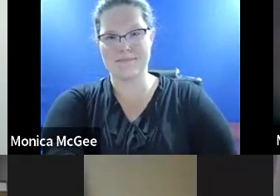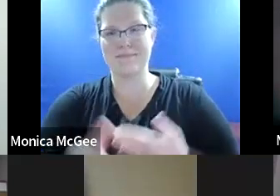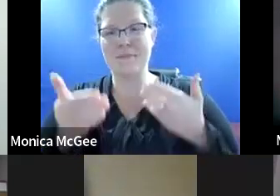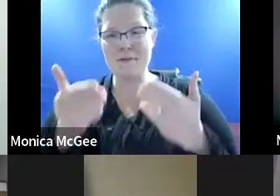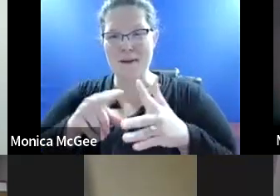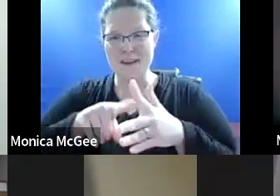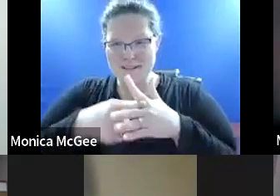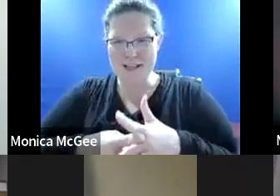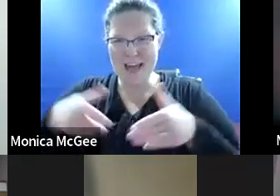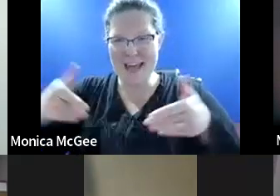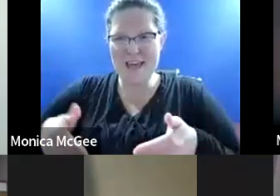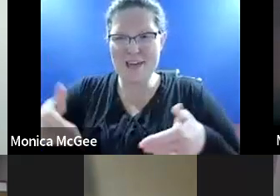ALRIGHT. LET'S GO AHEAD AND GET OUR INTRODUCTION UNDERWAY.